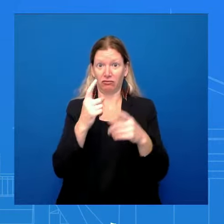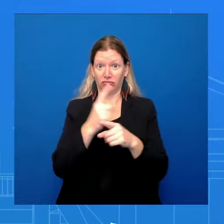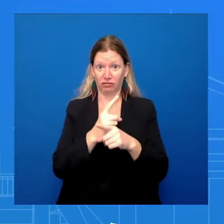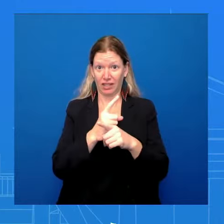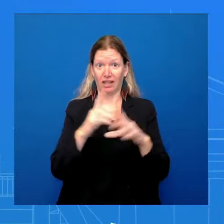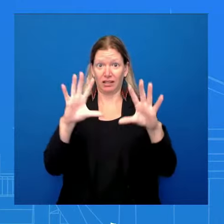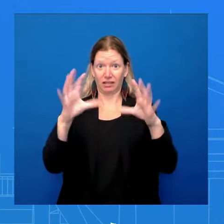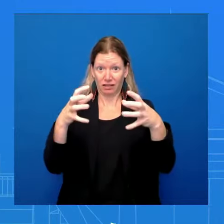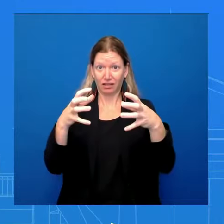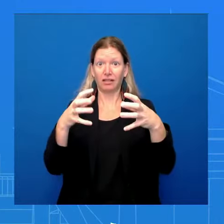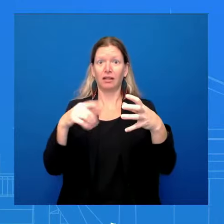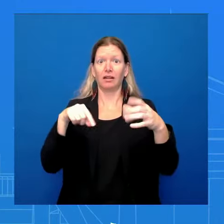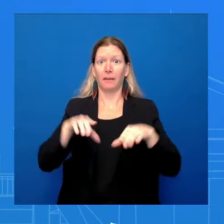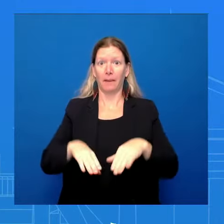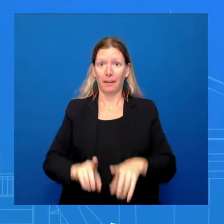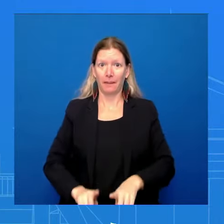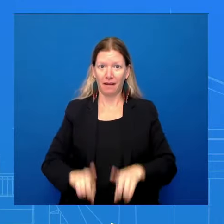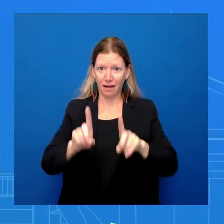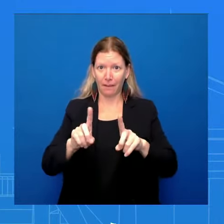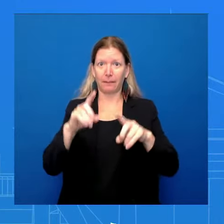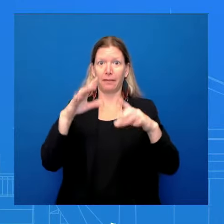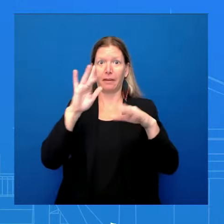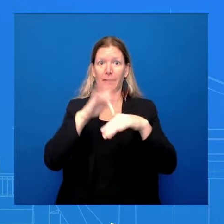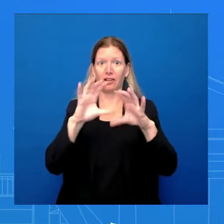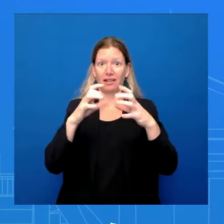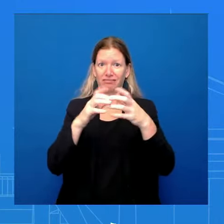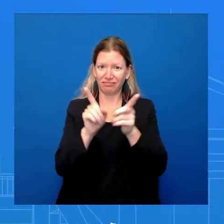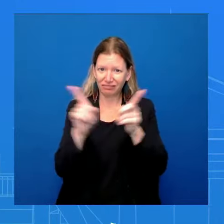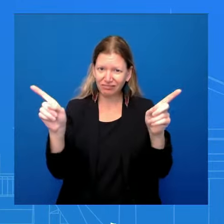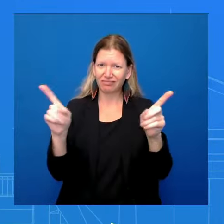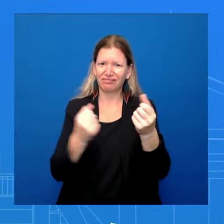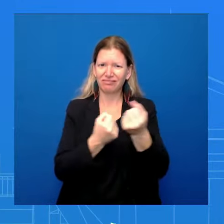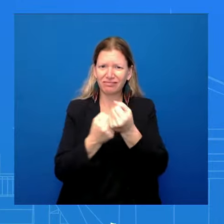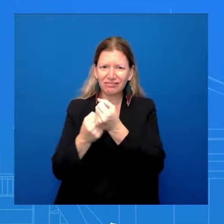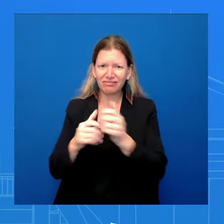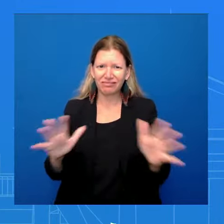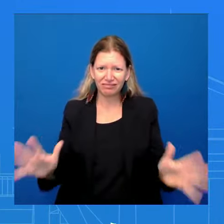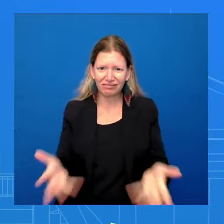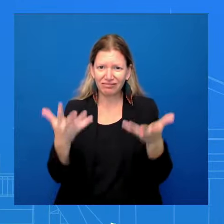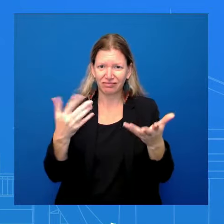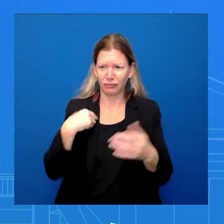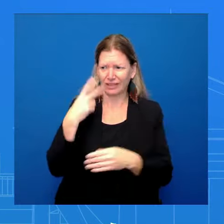Unemployment under 4 percent. All of these things matter. And making sure that inflation is being --